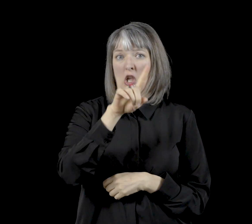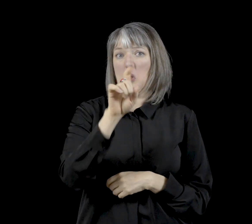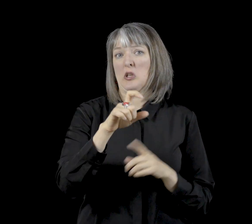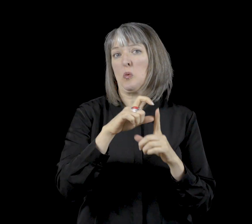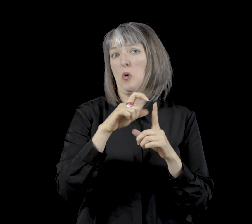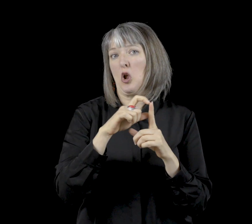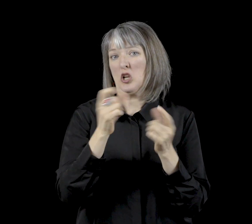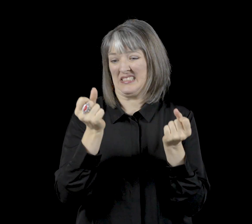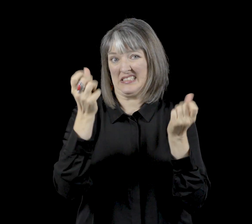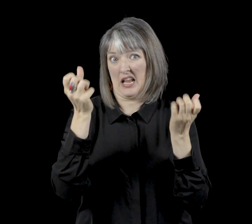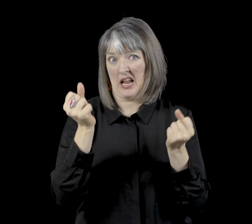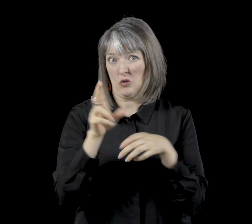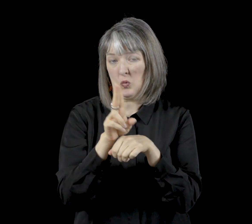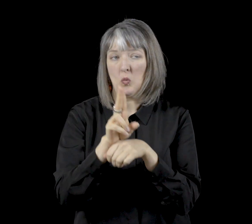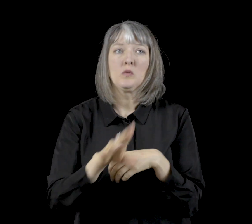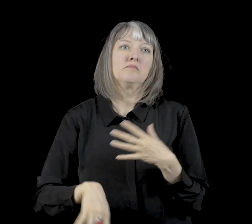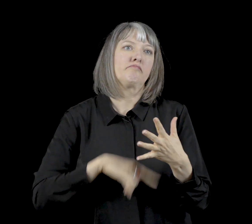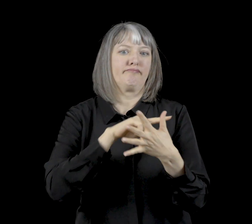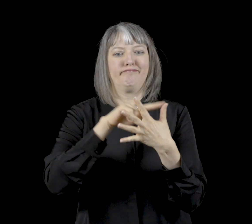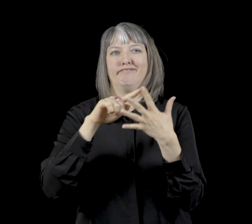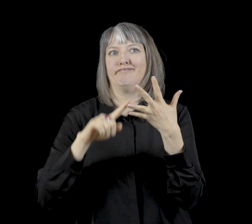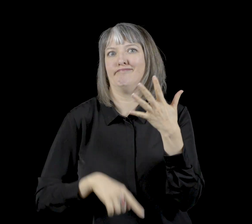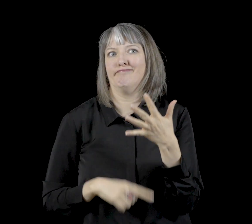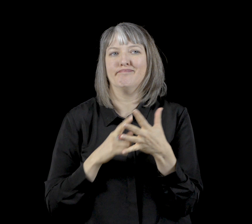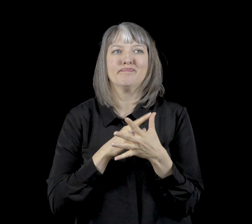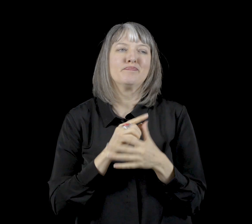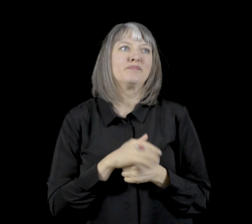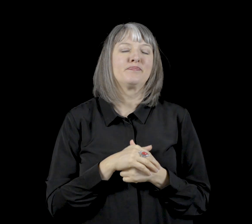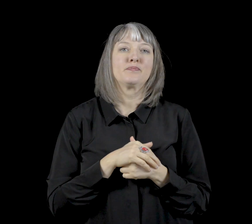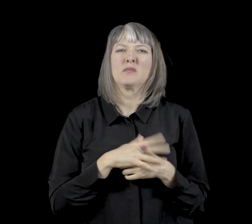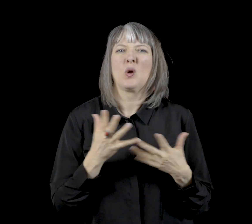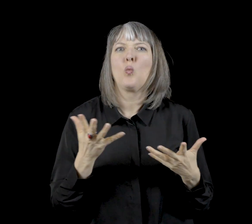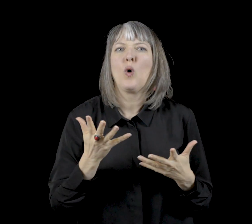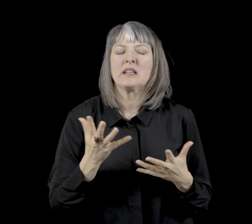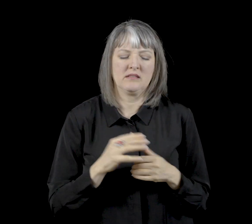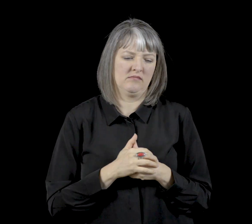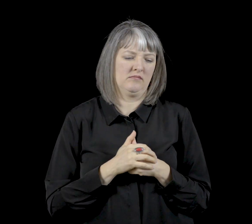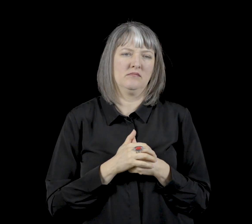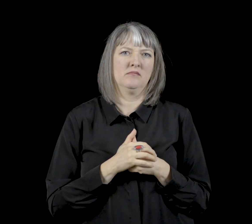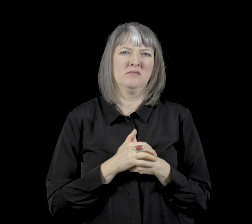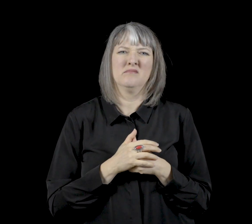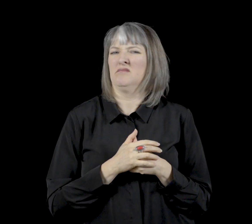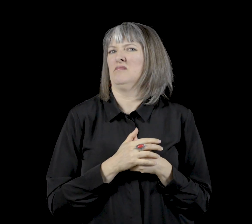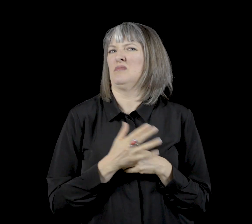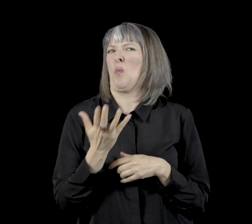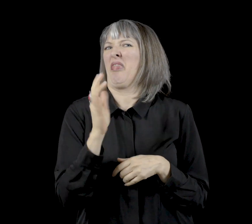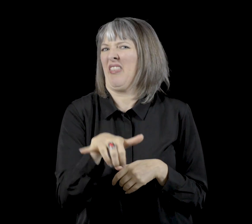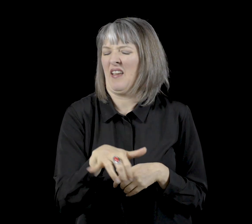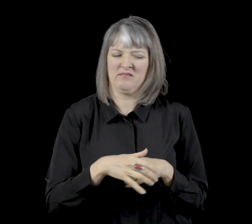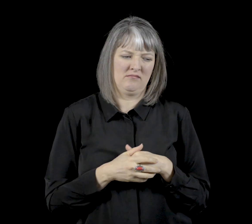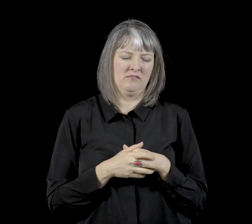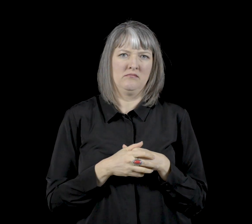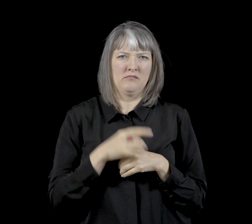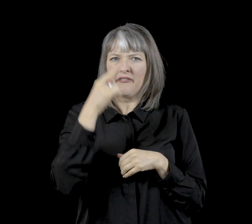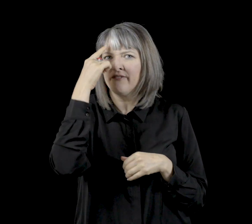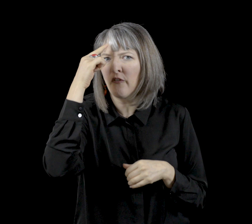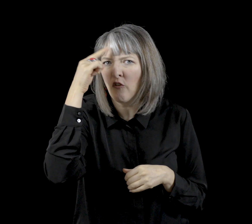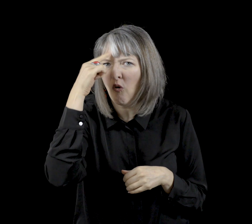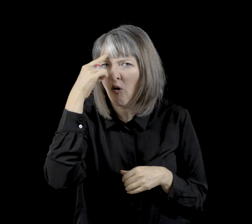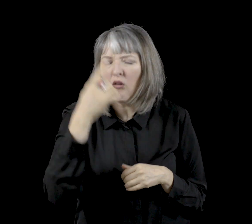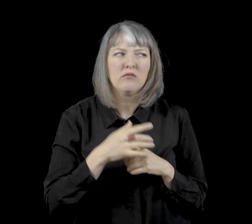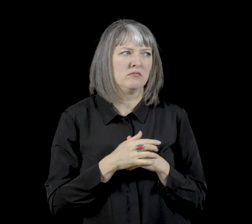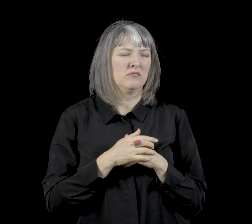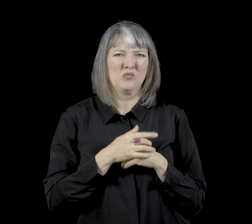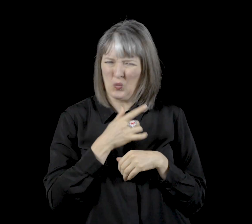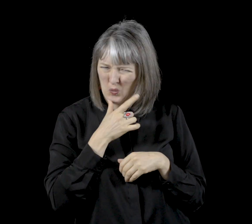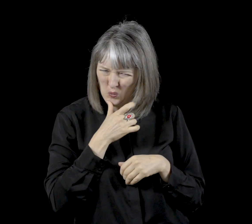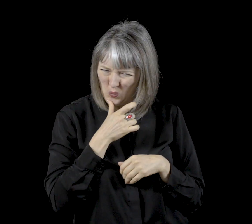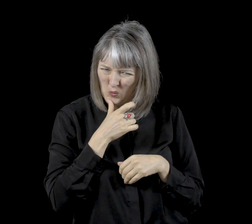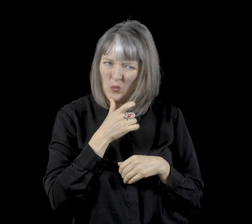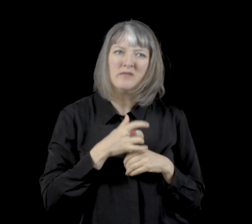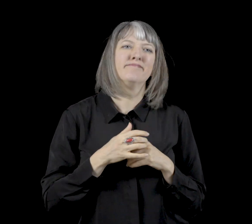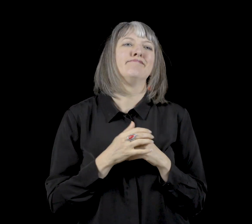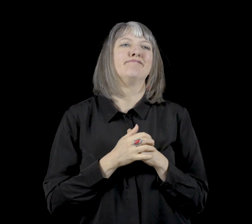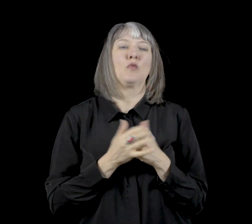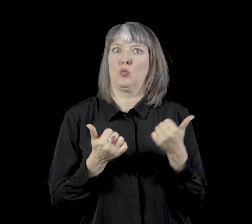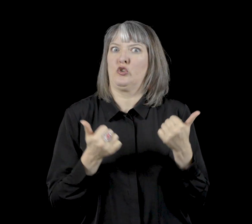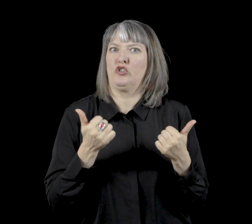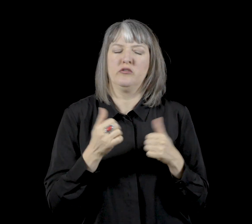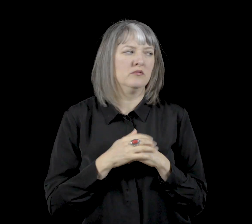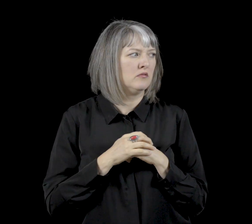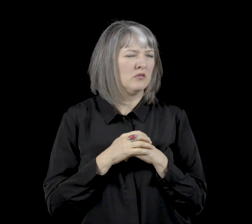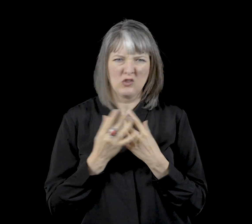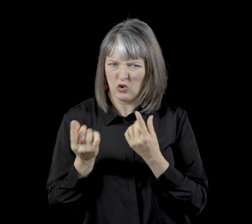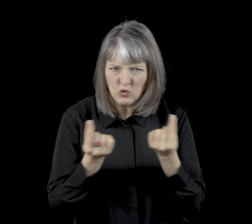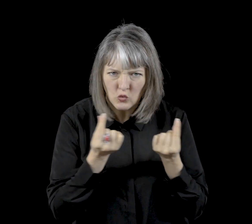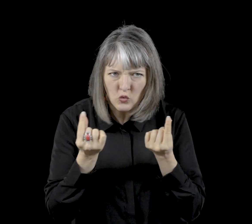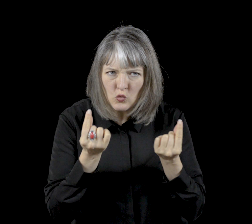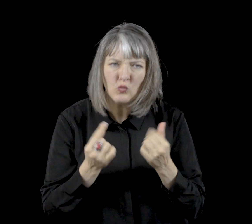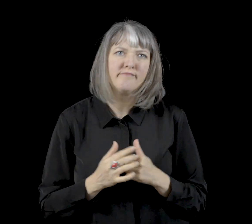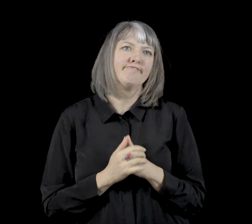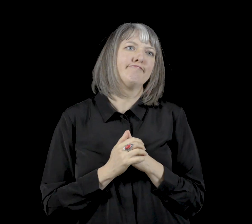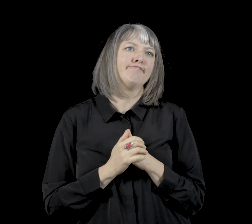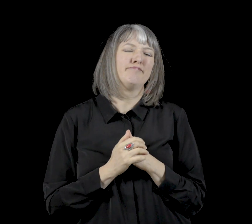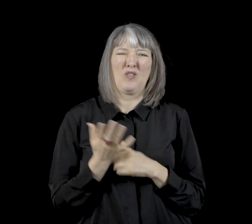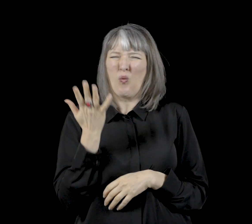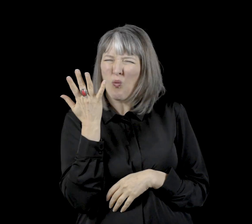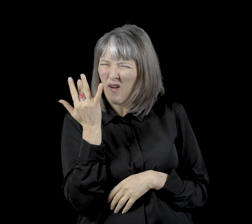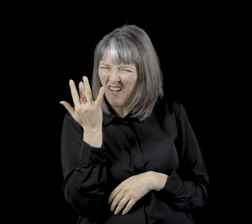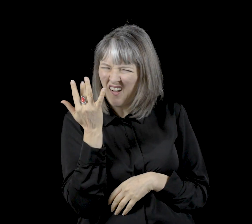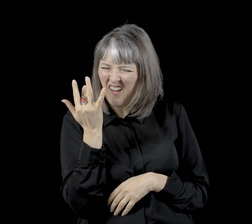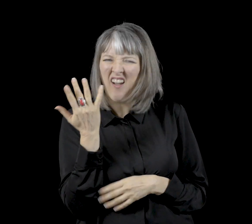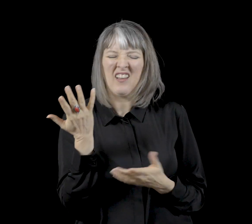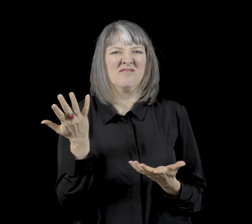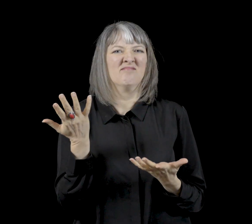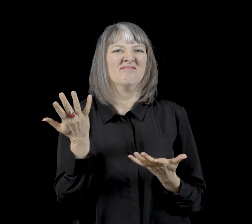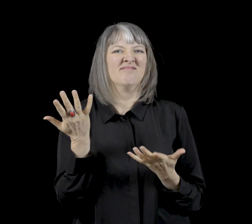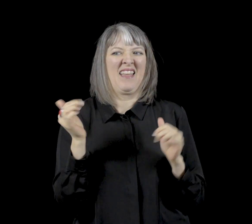The types of words/signs used for our questions could be what, what is that, what for, who, which, what to do, and why.